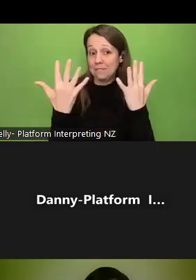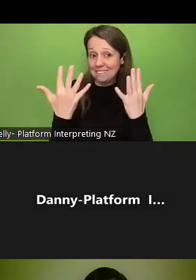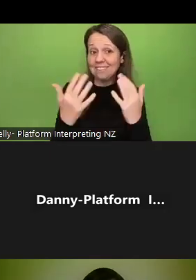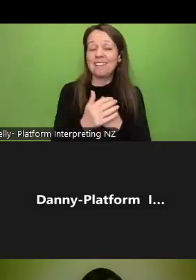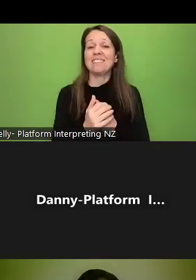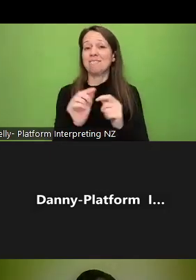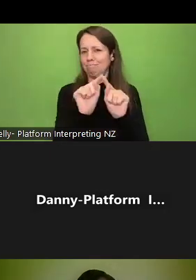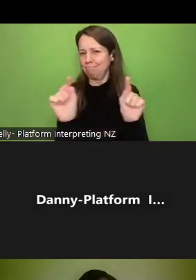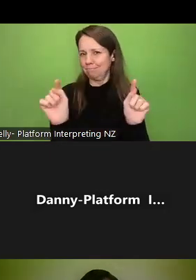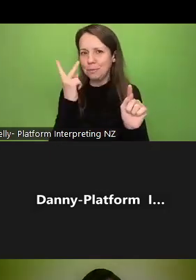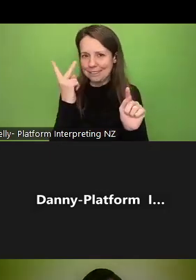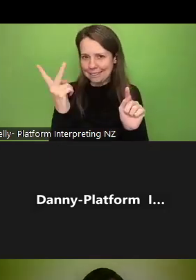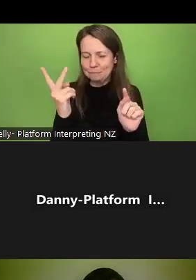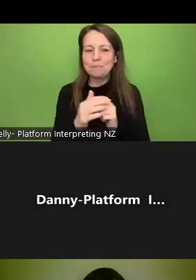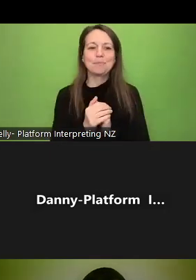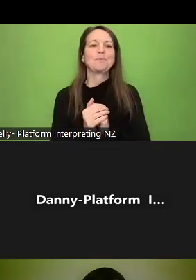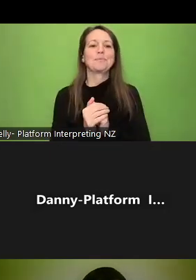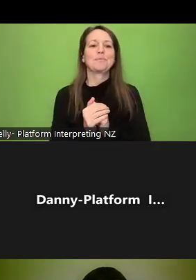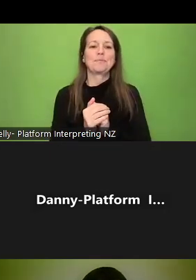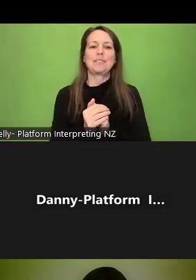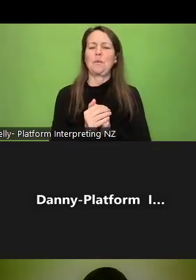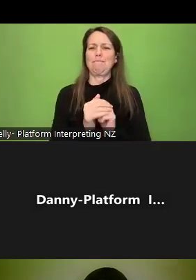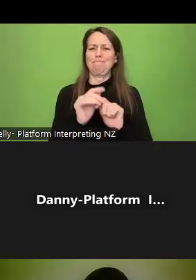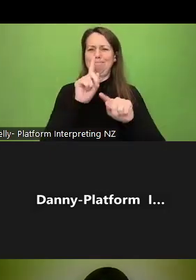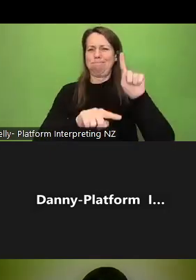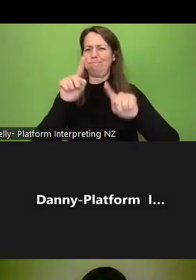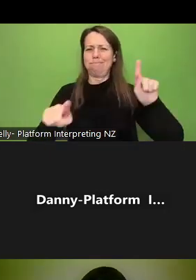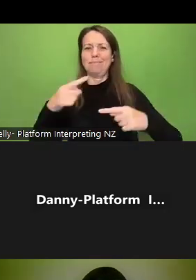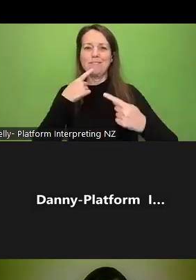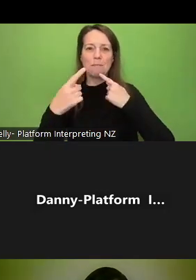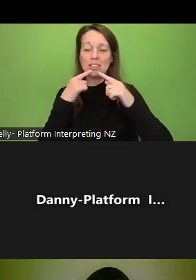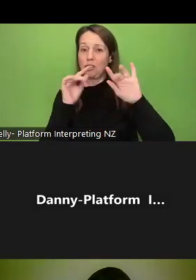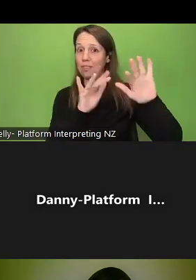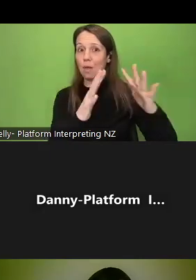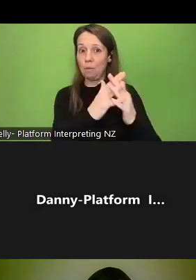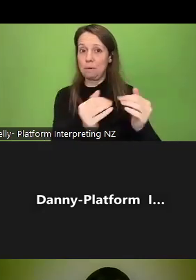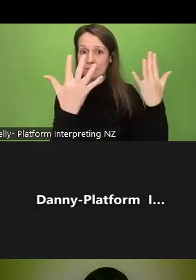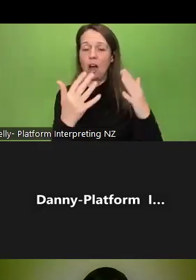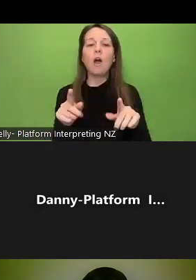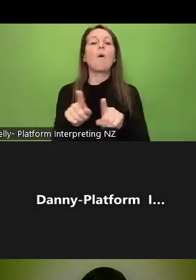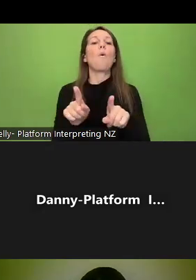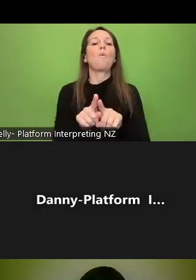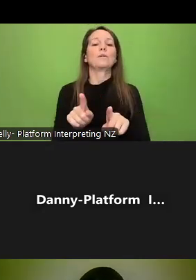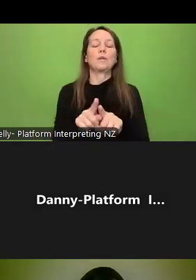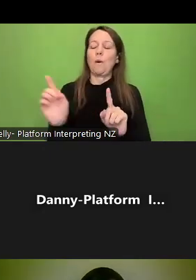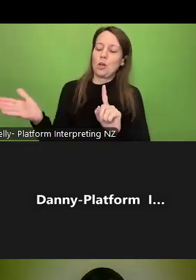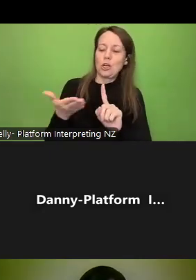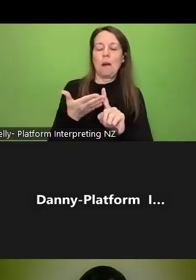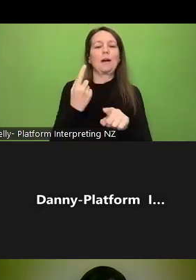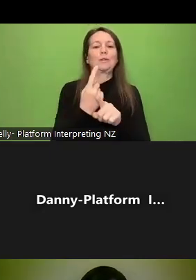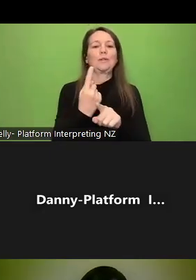to check out all sorts of different things. Oh, bother, sorry, Stace, and also tahahotu.org.nz.